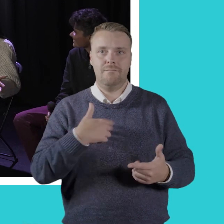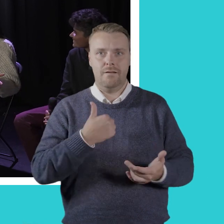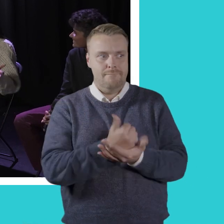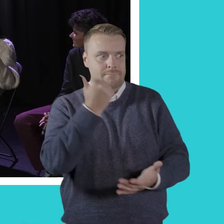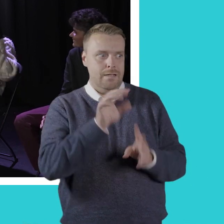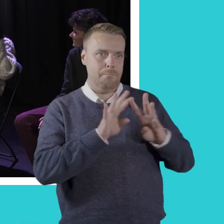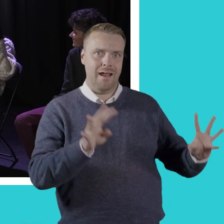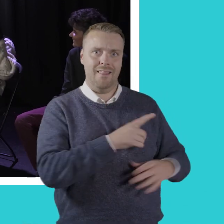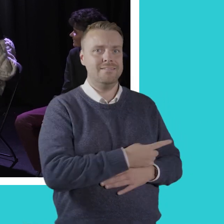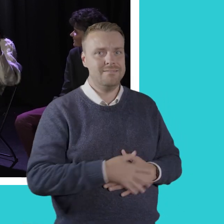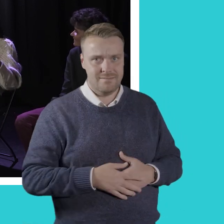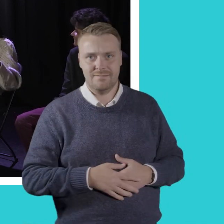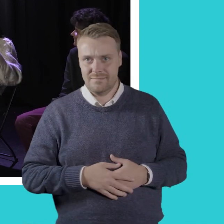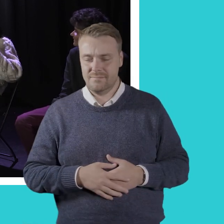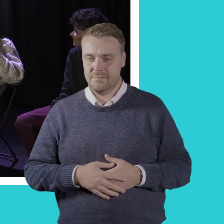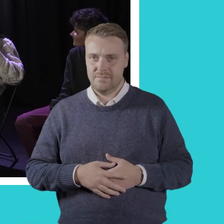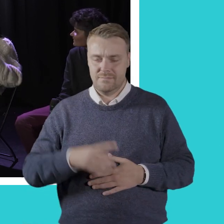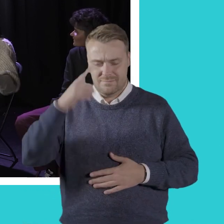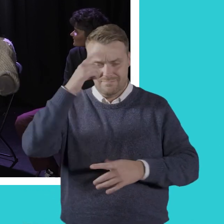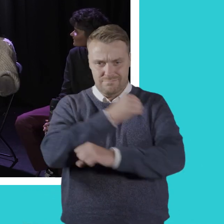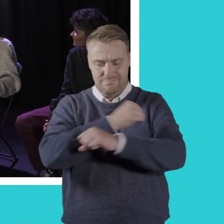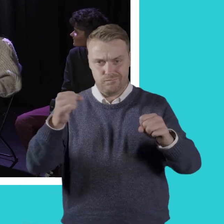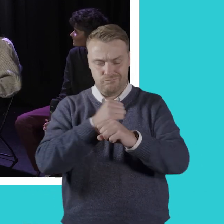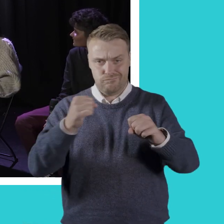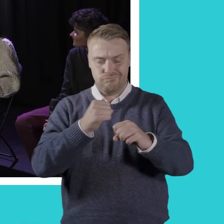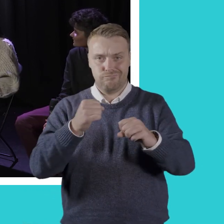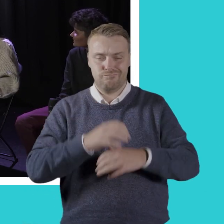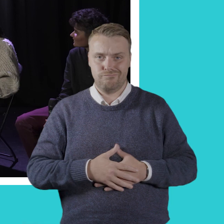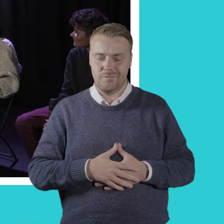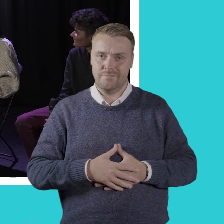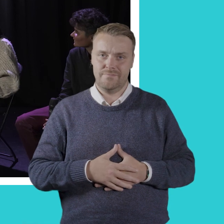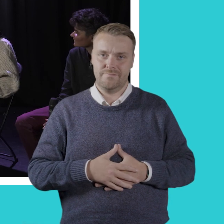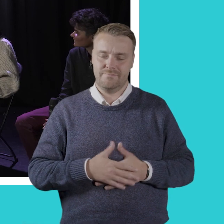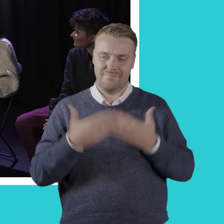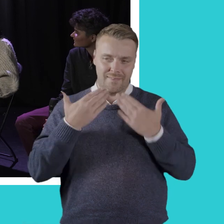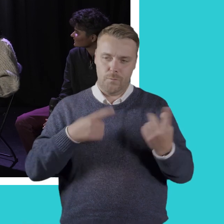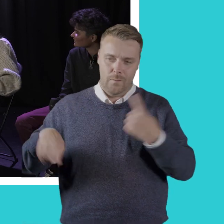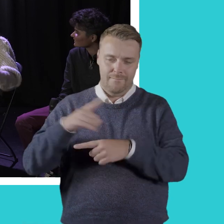This has been mind blowing and really thought provoking panel. Thanks so much for your